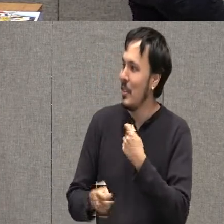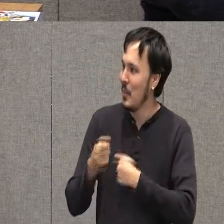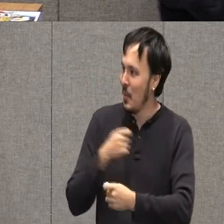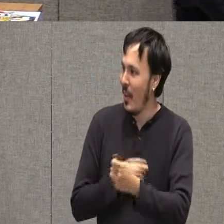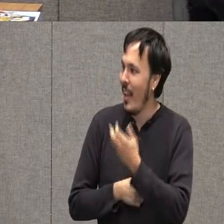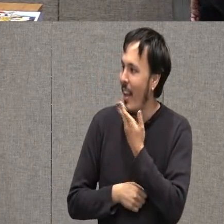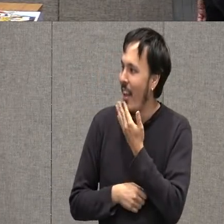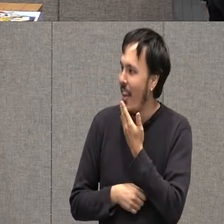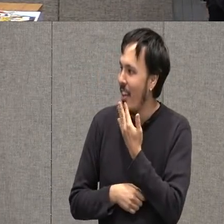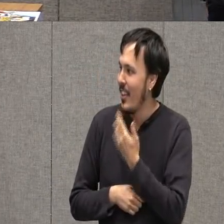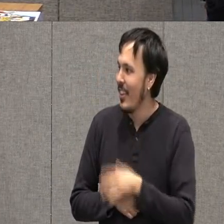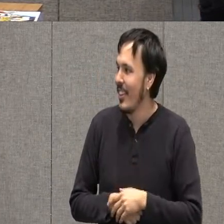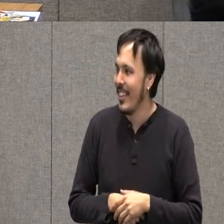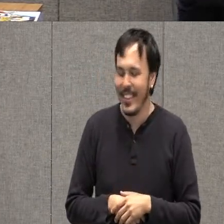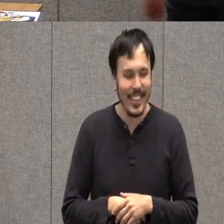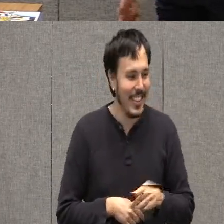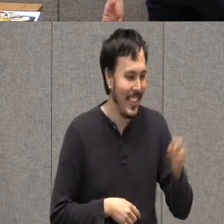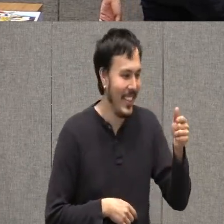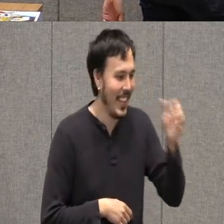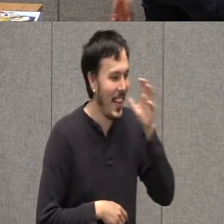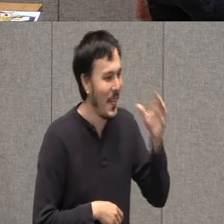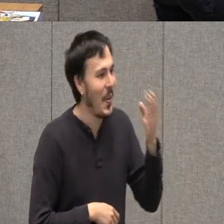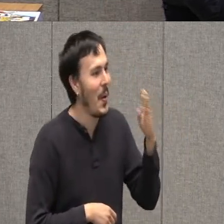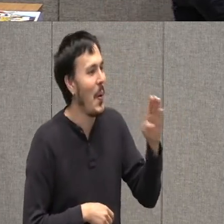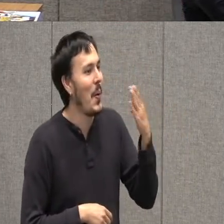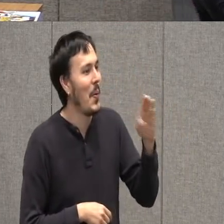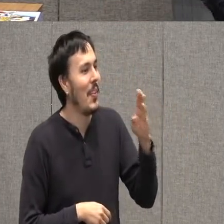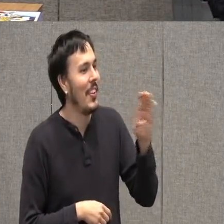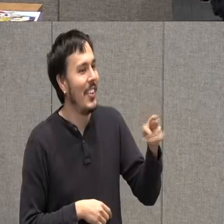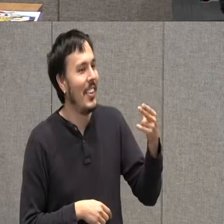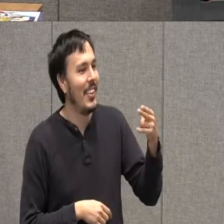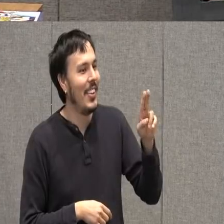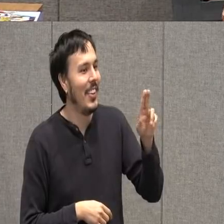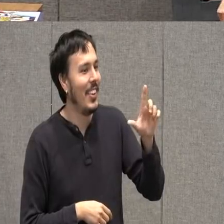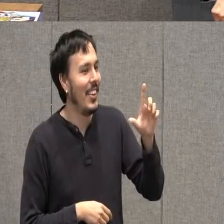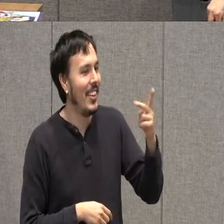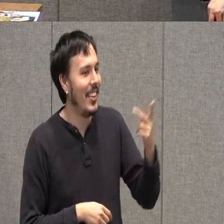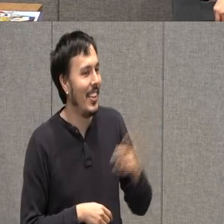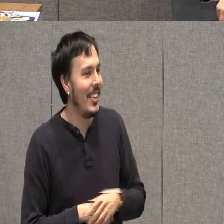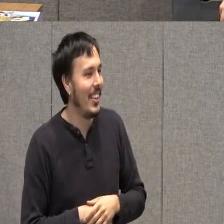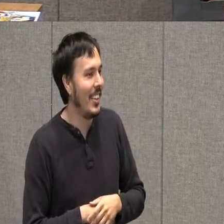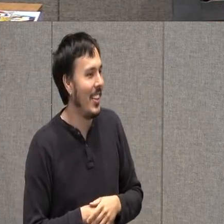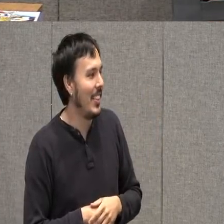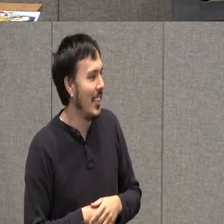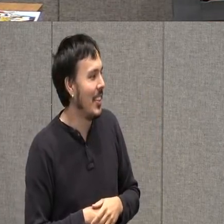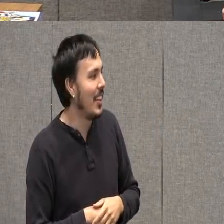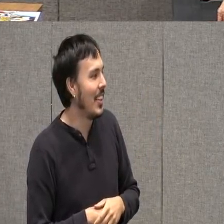You're just gonna have a blue hulk. I love his face. It's really fun to draw with someone, artists.